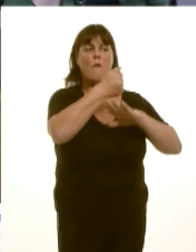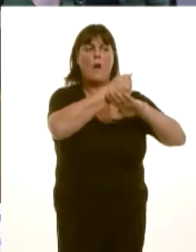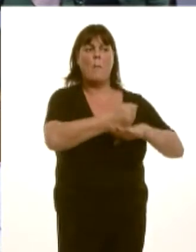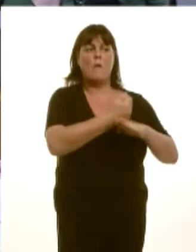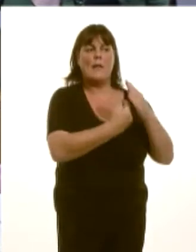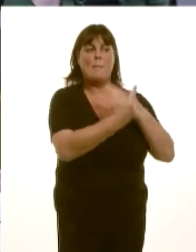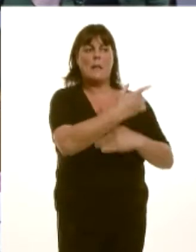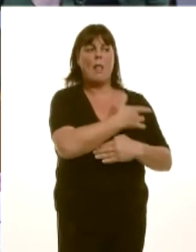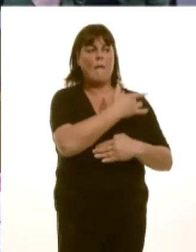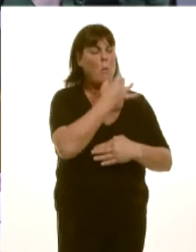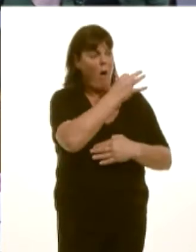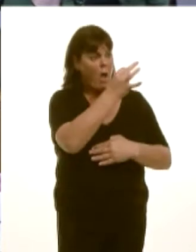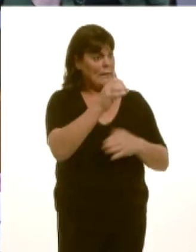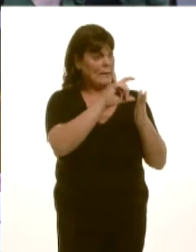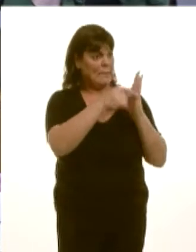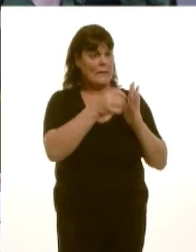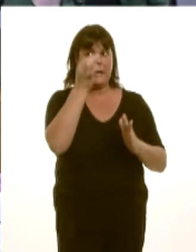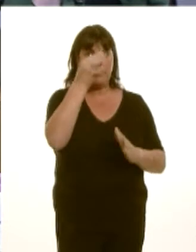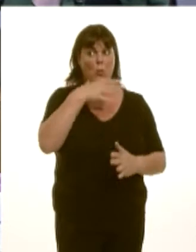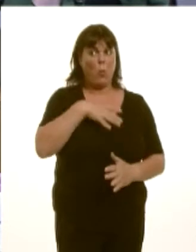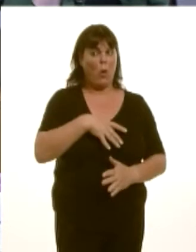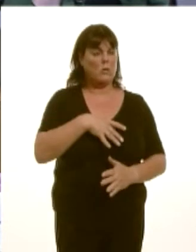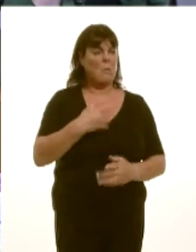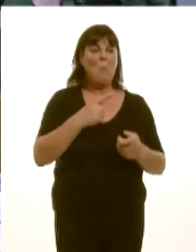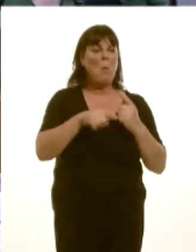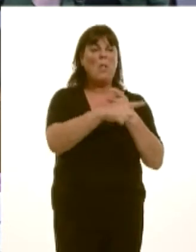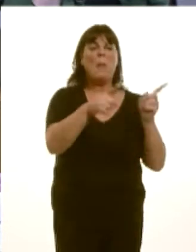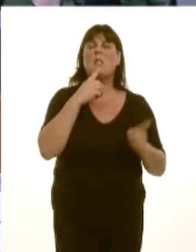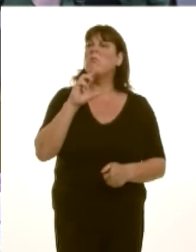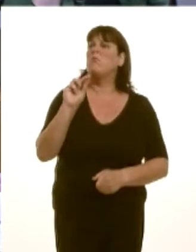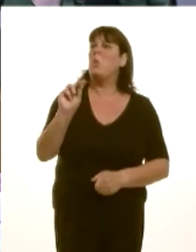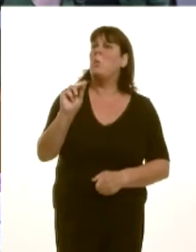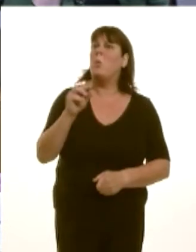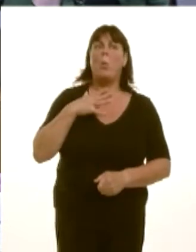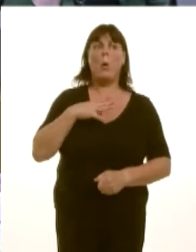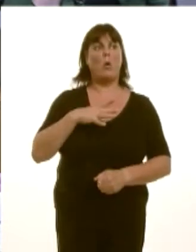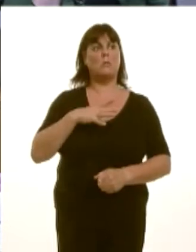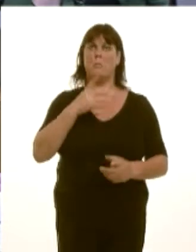They wanted, rather, to see a strong focus on strengthening the voice of disabled people